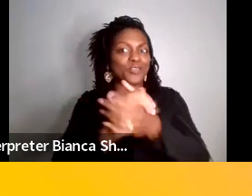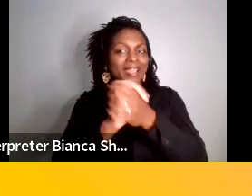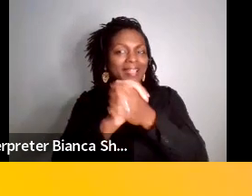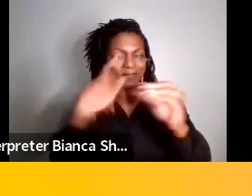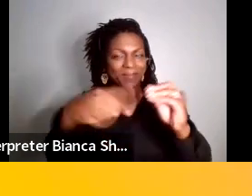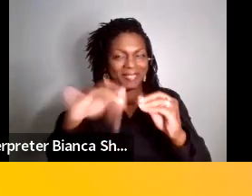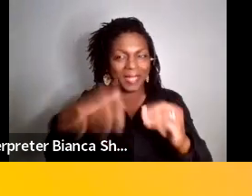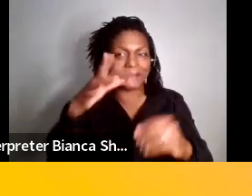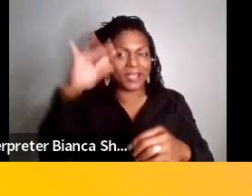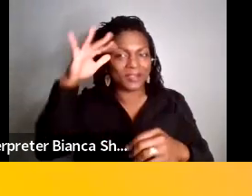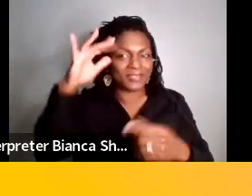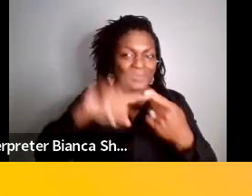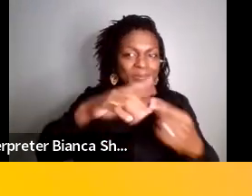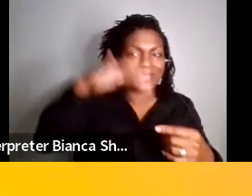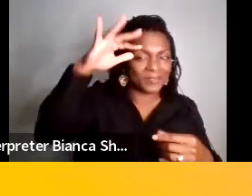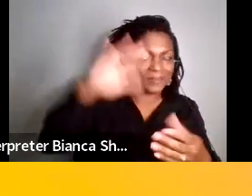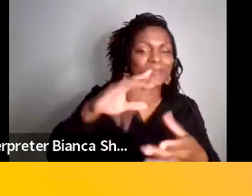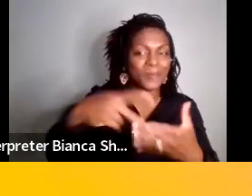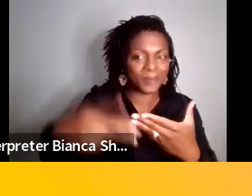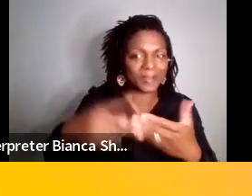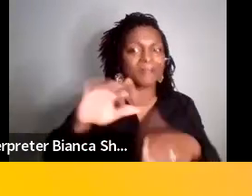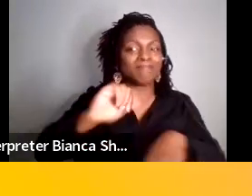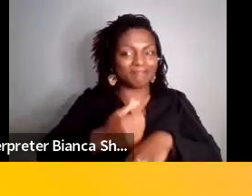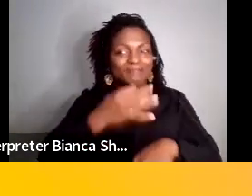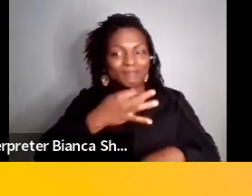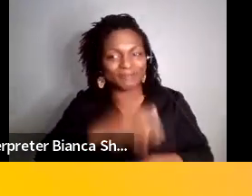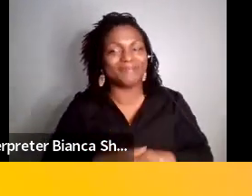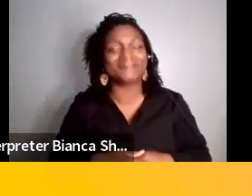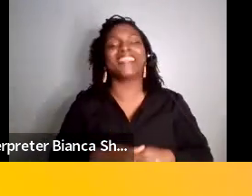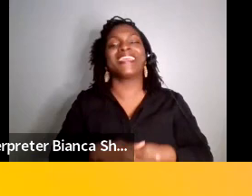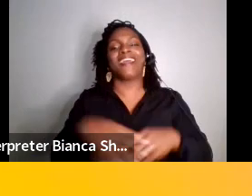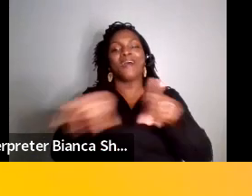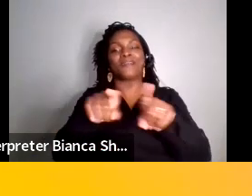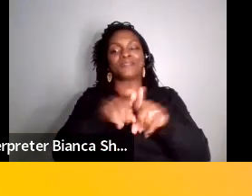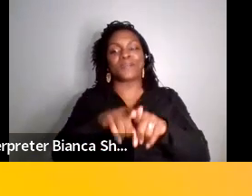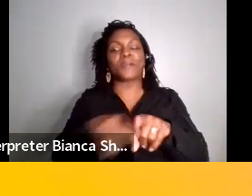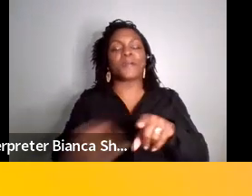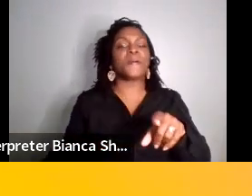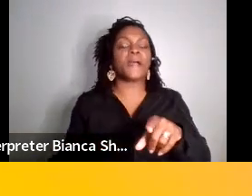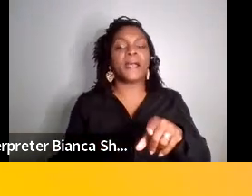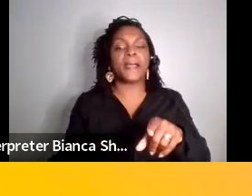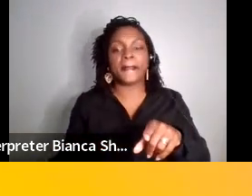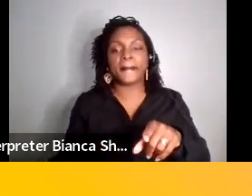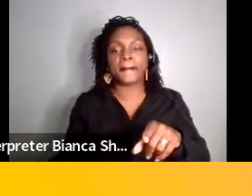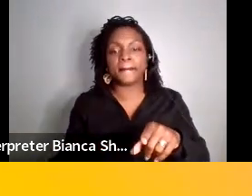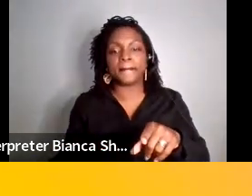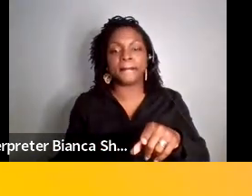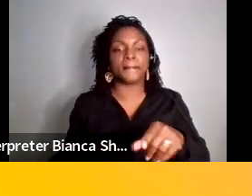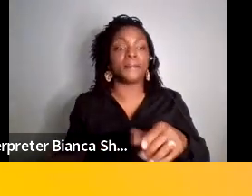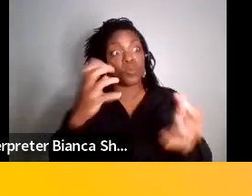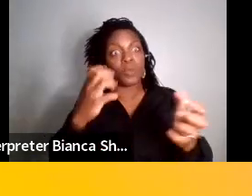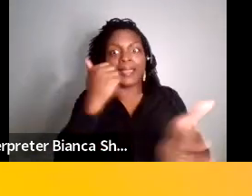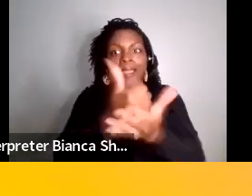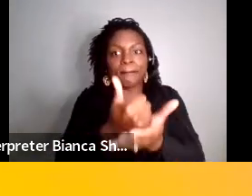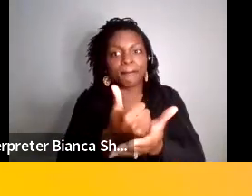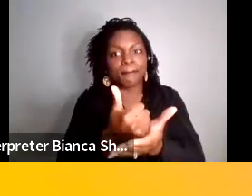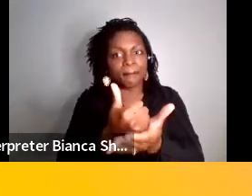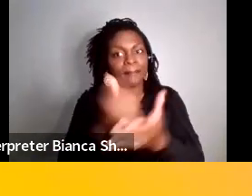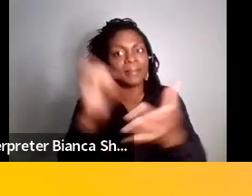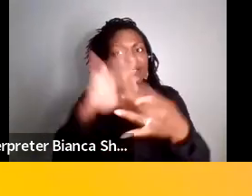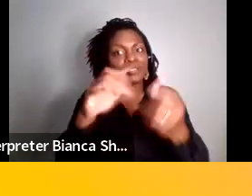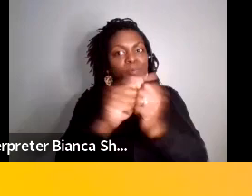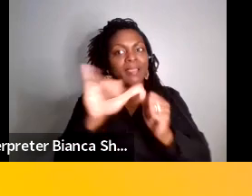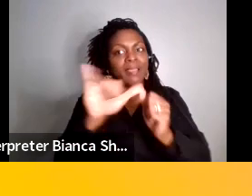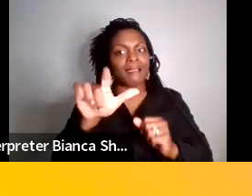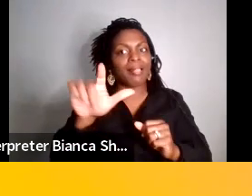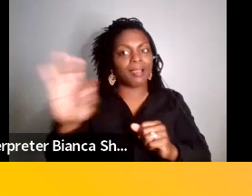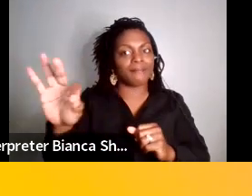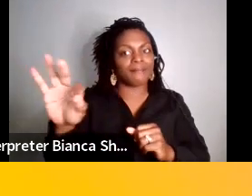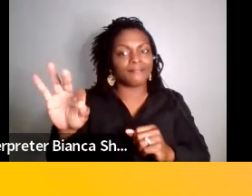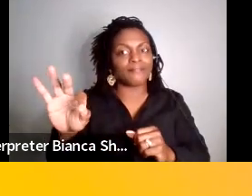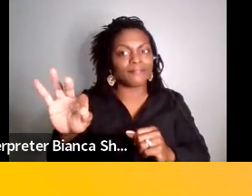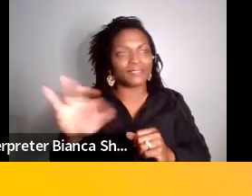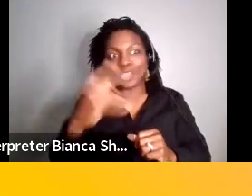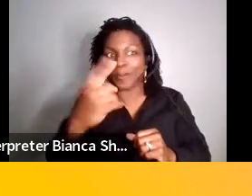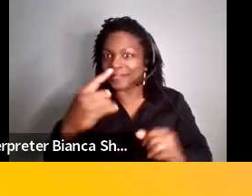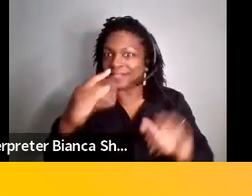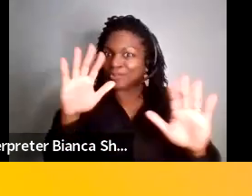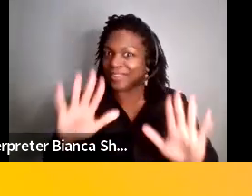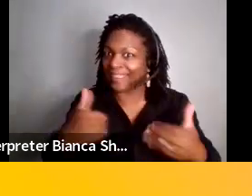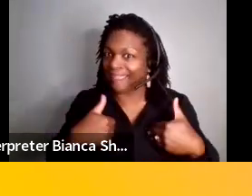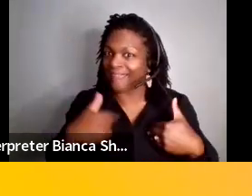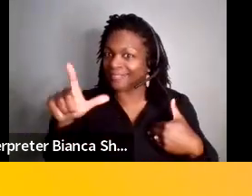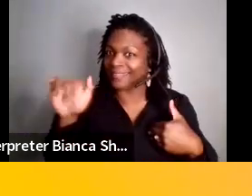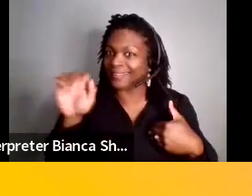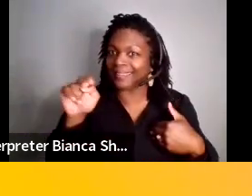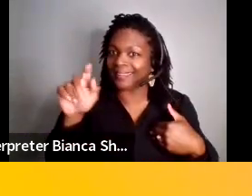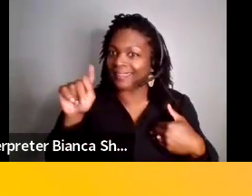That you guys will be starting soon. and she also said that she would like to help in regards to ylf which it's always great to have Lenette help with anything.